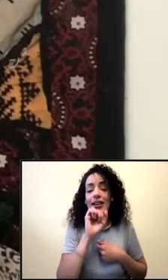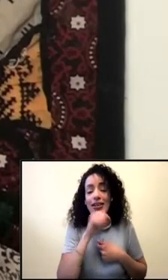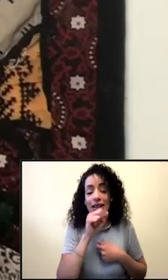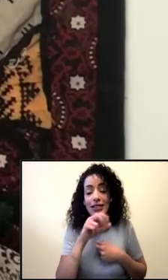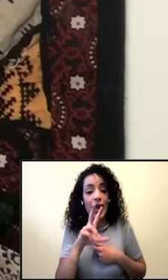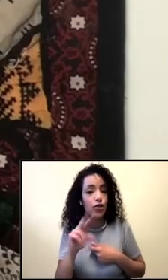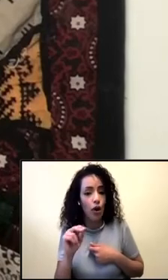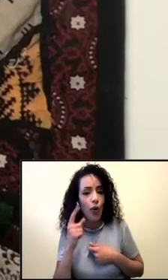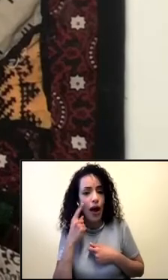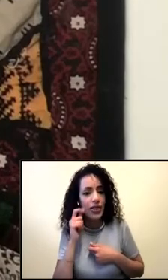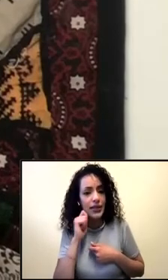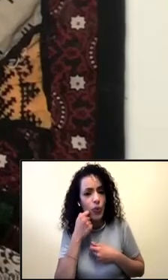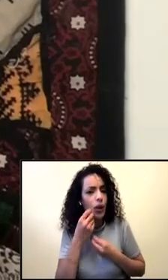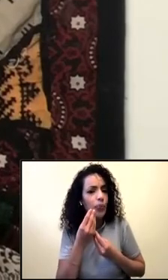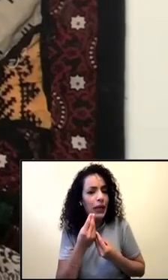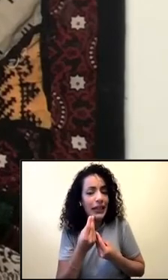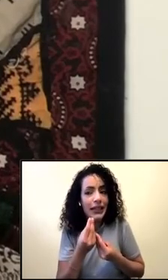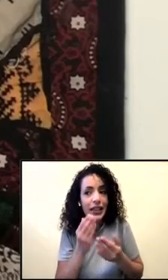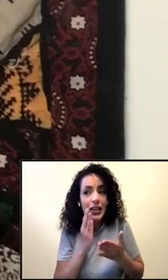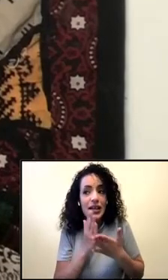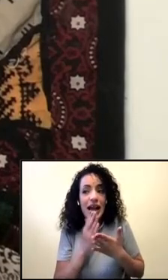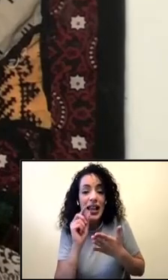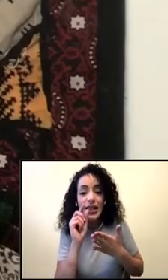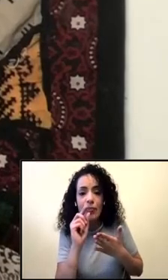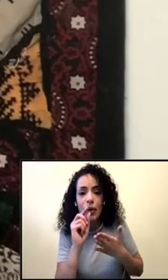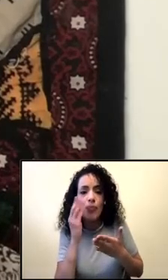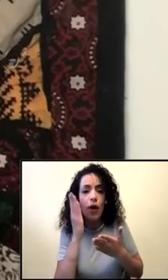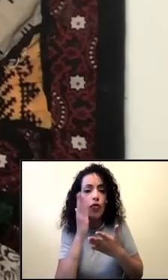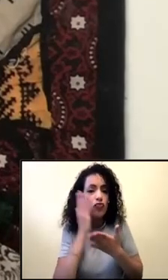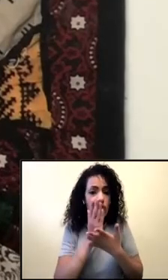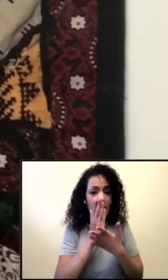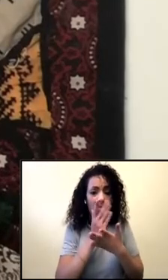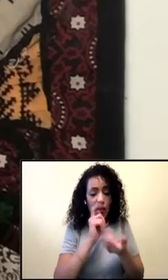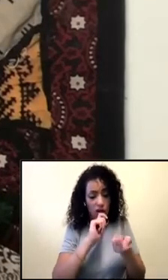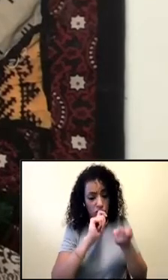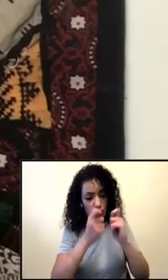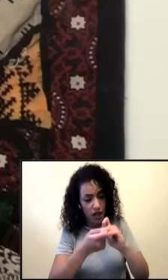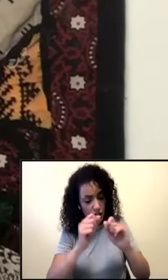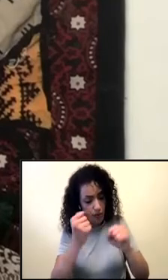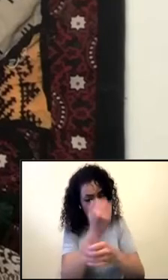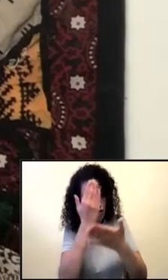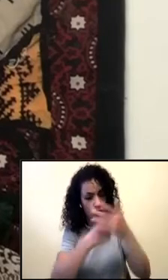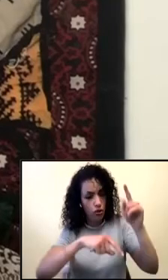when it comes to making real change being really diverse, being fully representative, then no